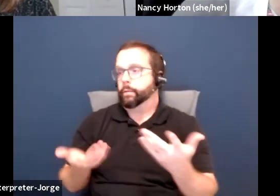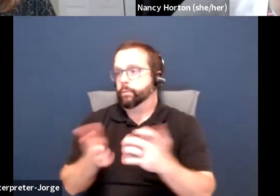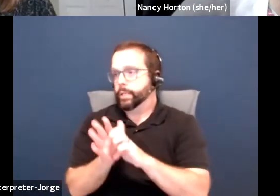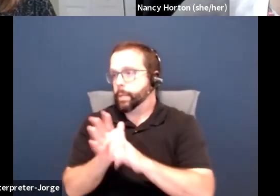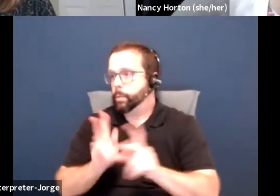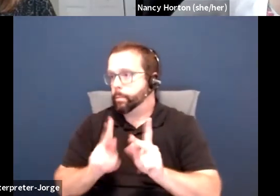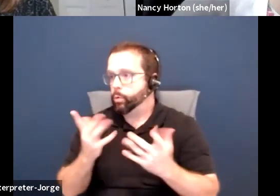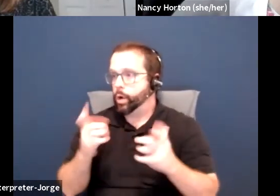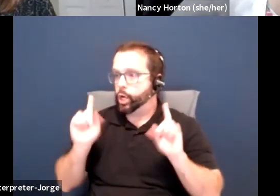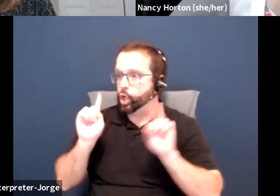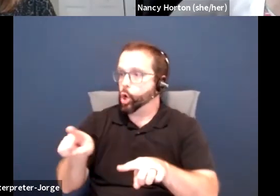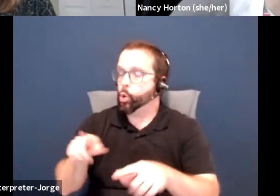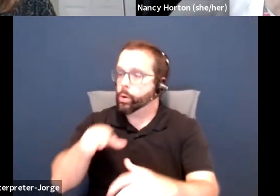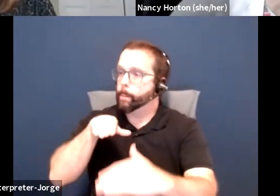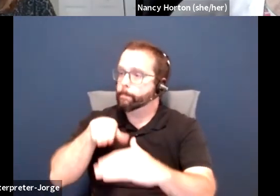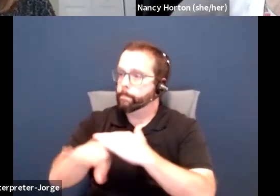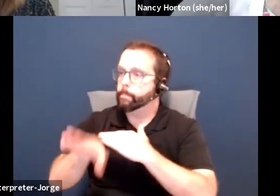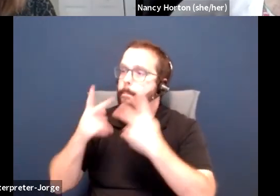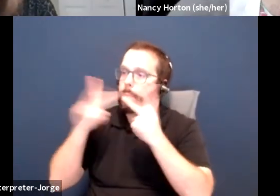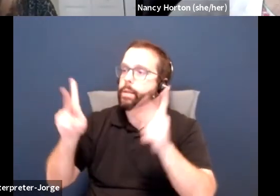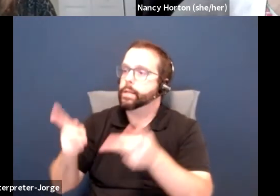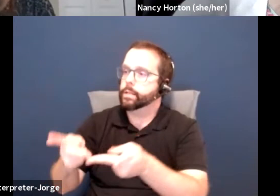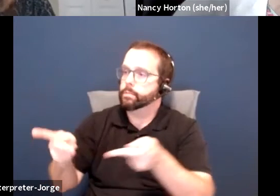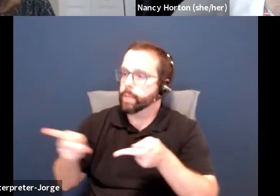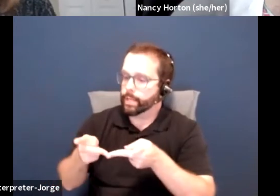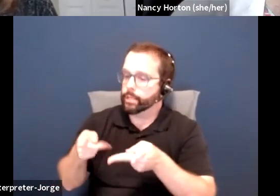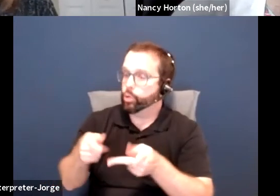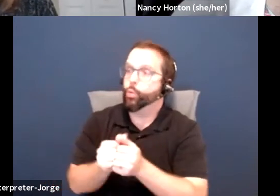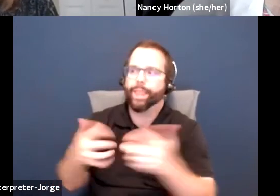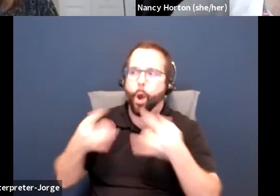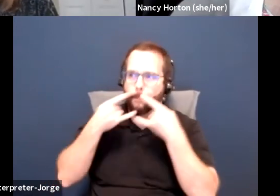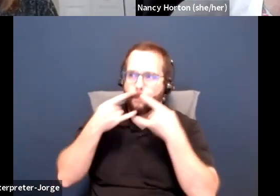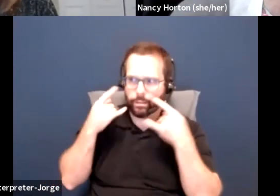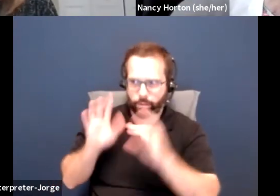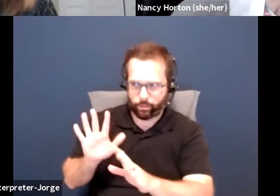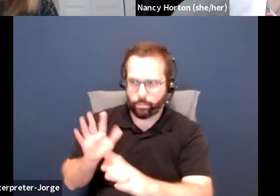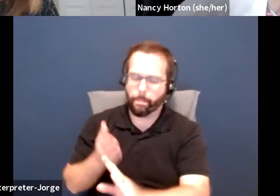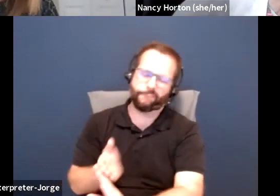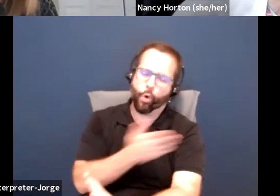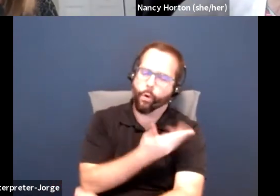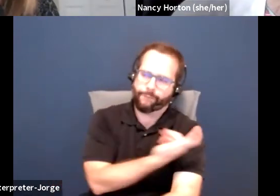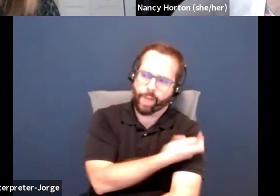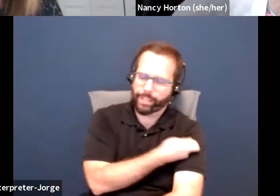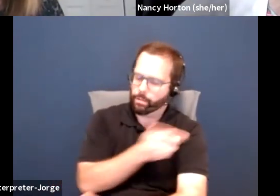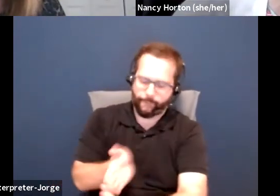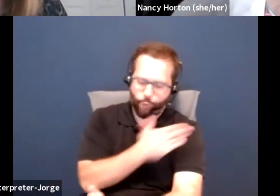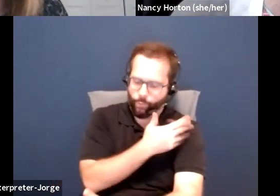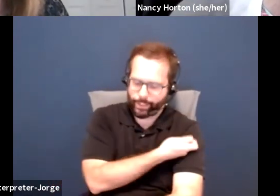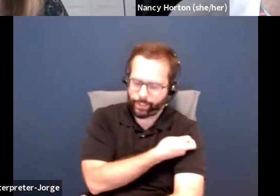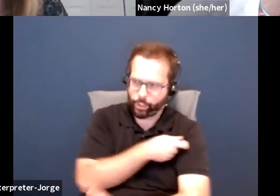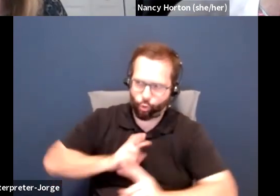questions about in our center were people who wanted to go into public